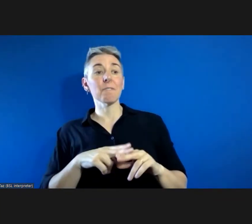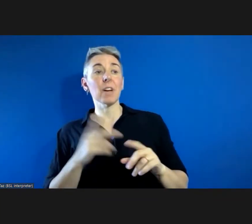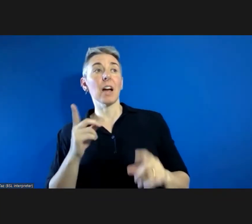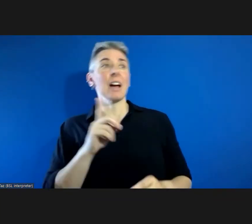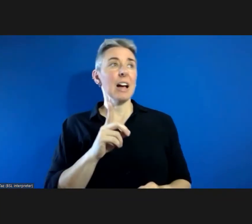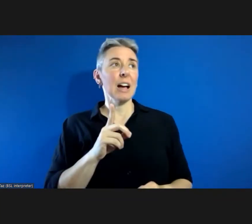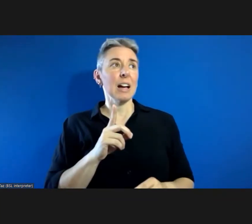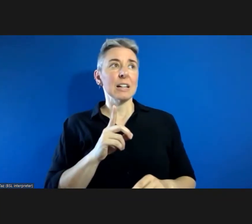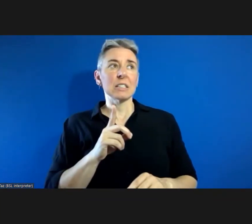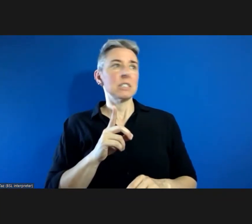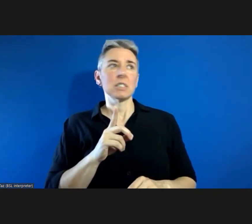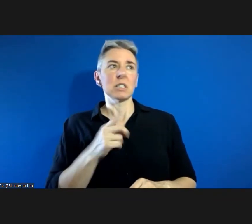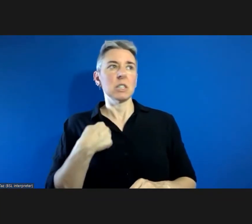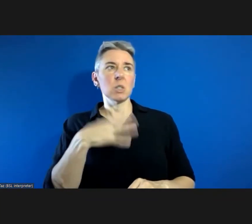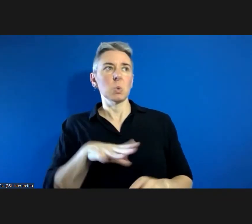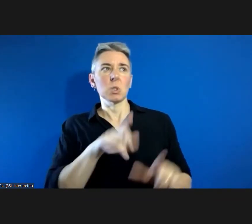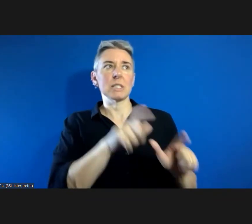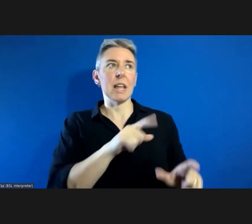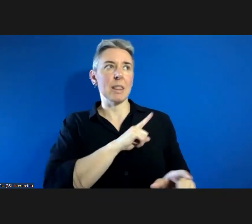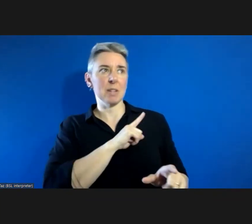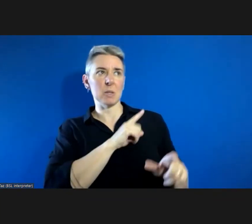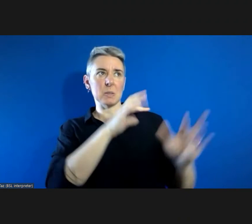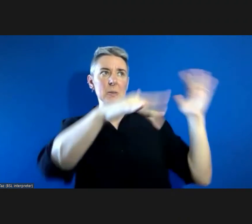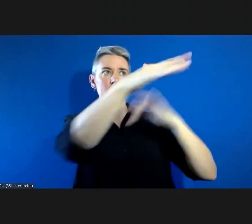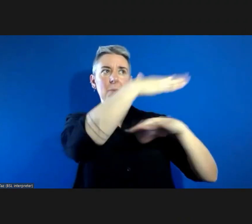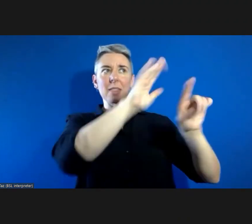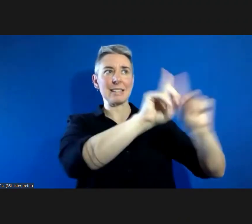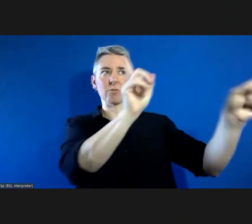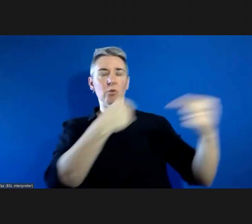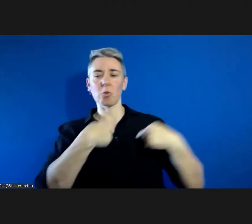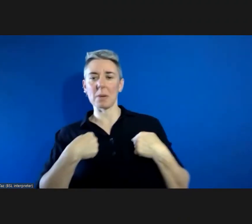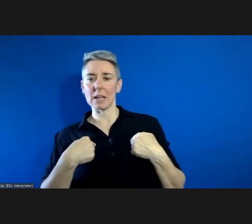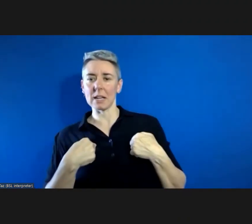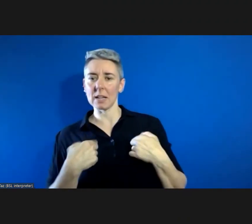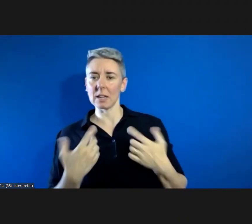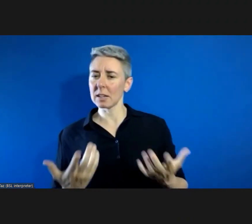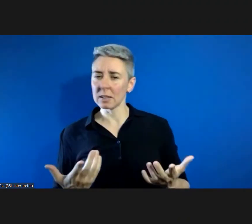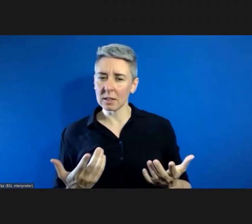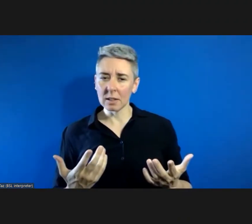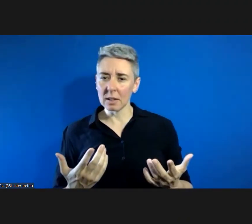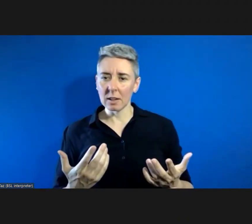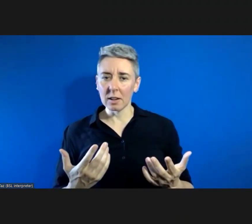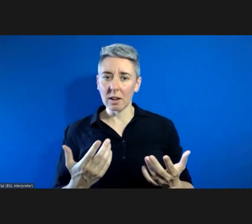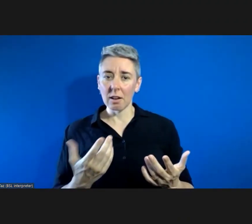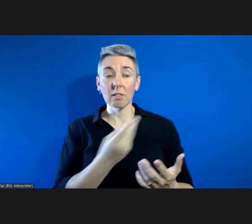I could give you a long list of occasions where those that should know better, make university a very uncomfortable place.